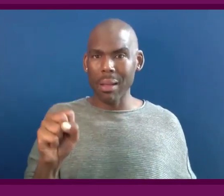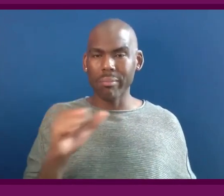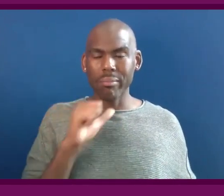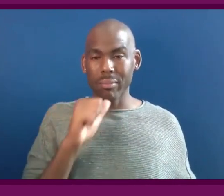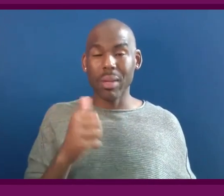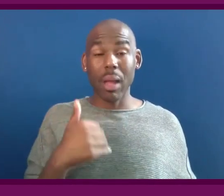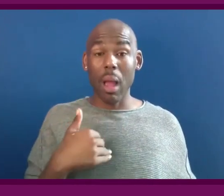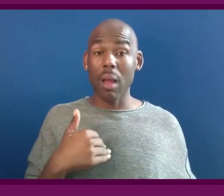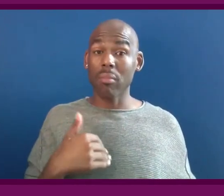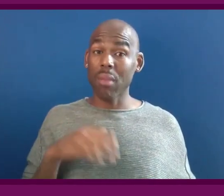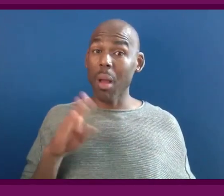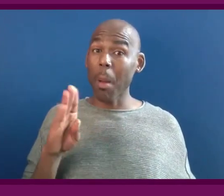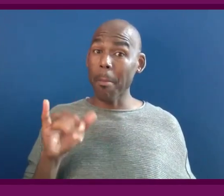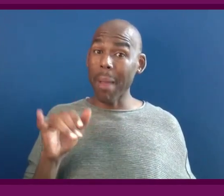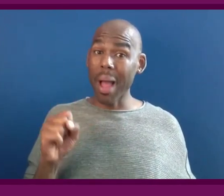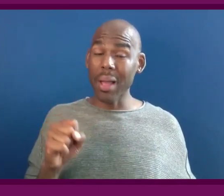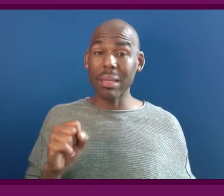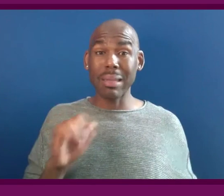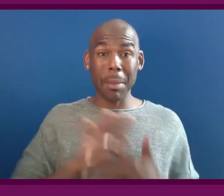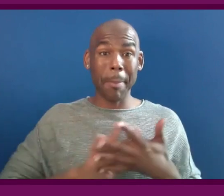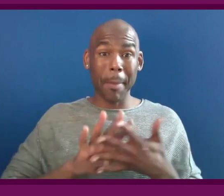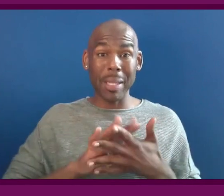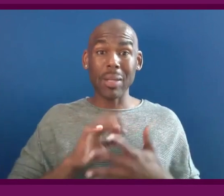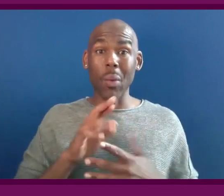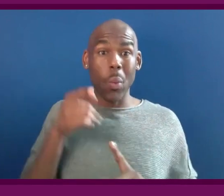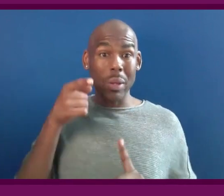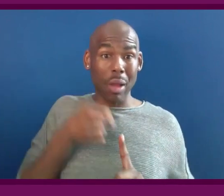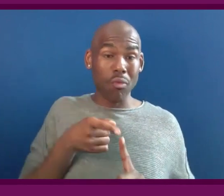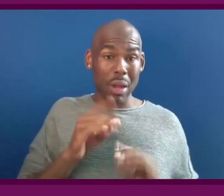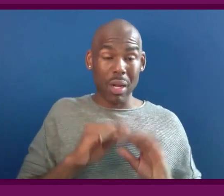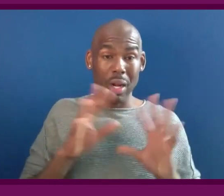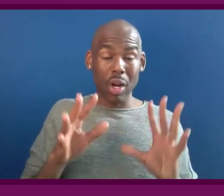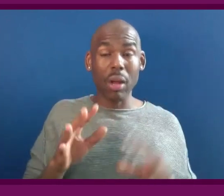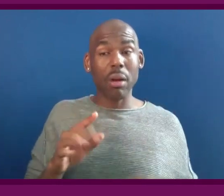There was a bias, implicit and, or directly, not just from the general public, but from